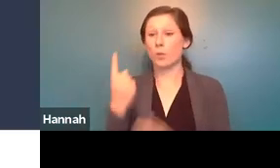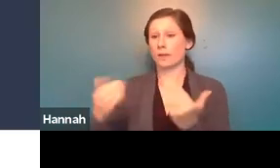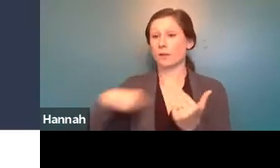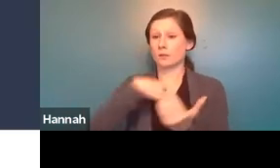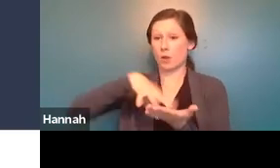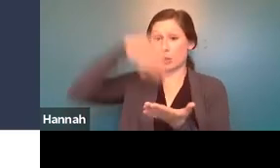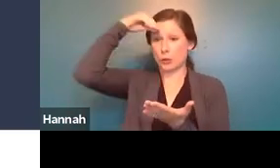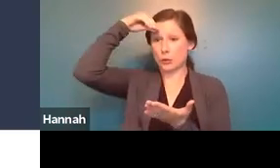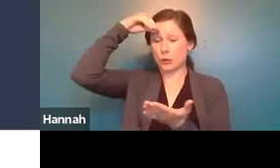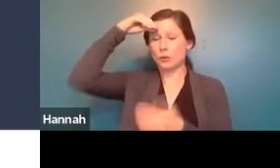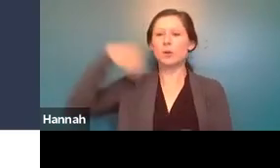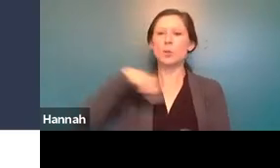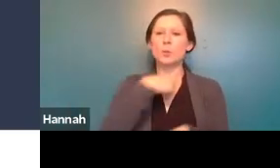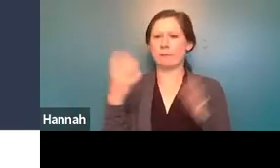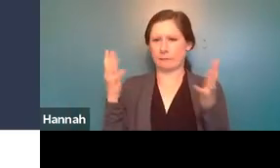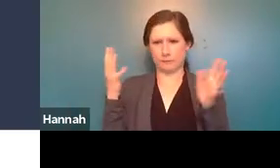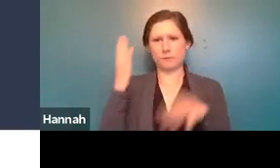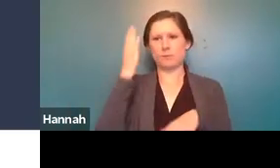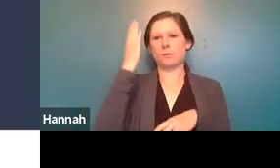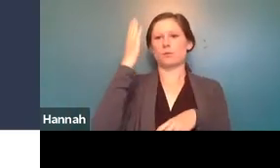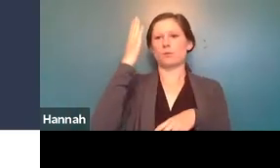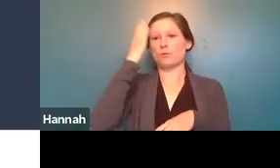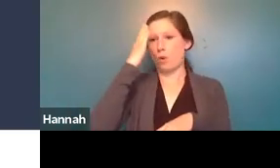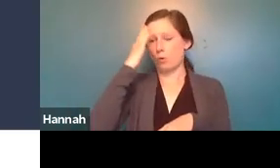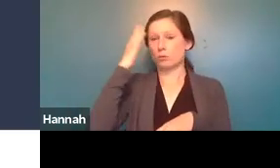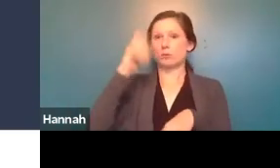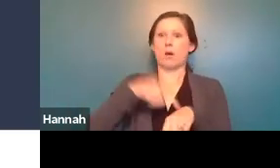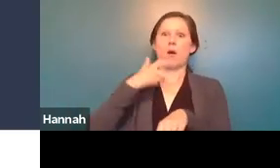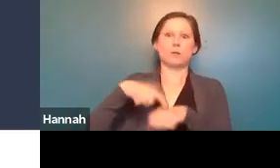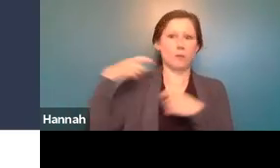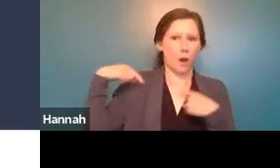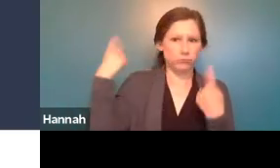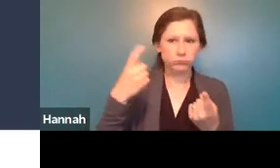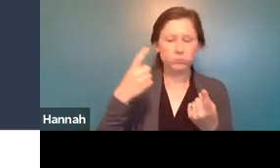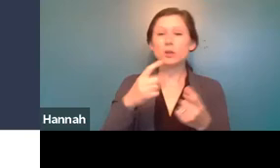we've known for a long time that students' home lives were very different